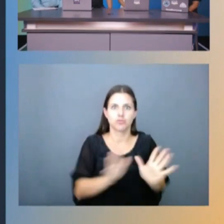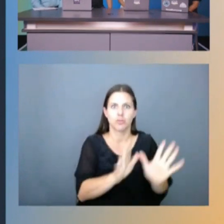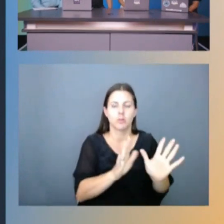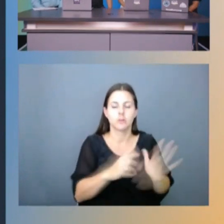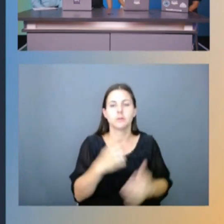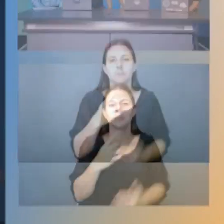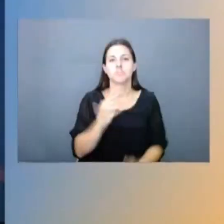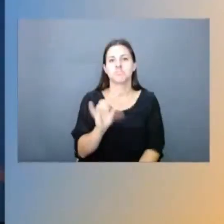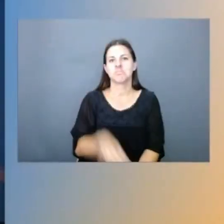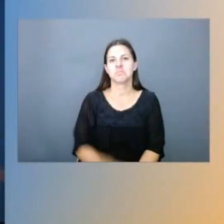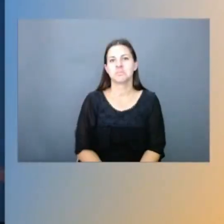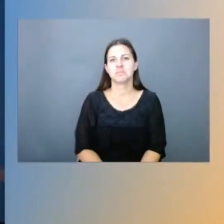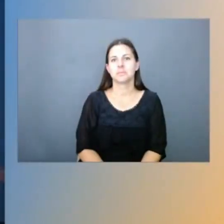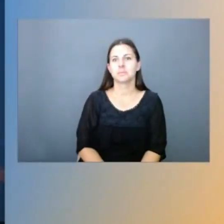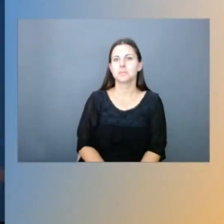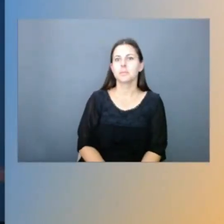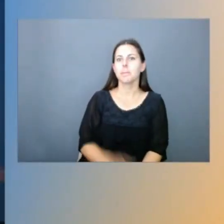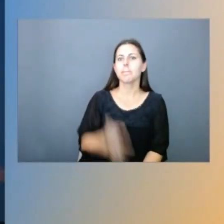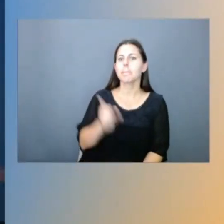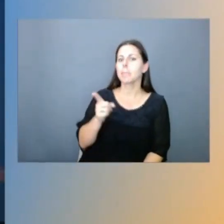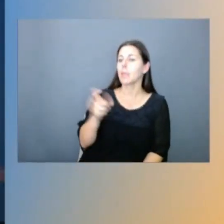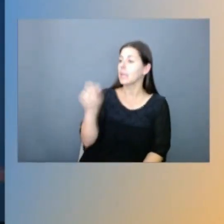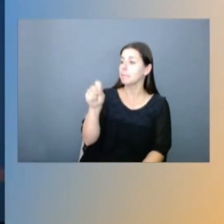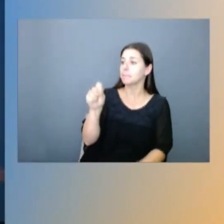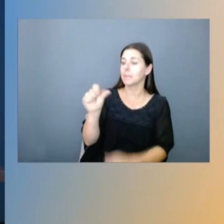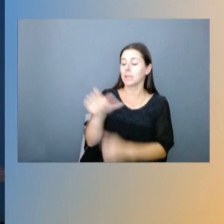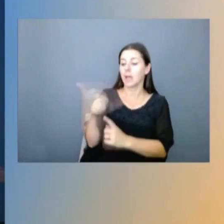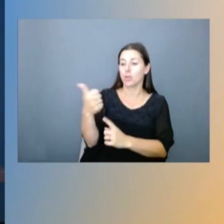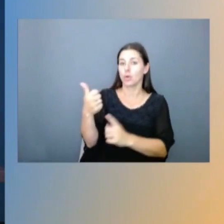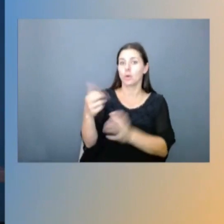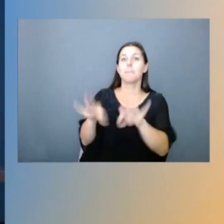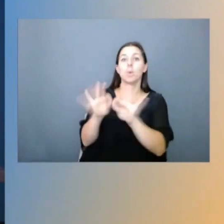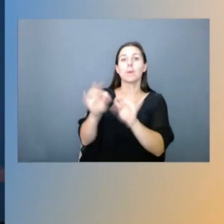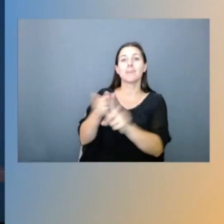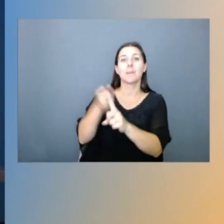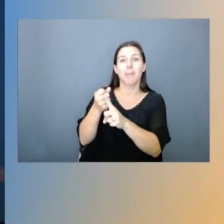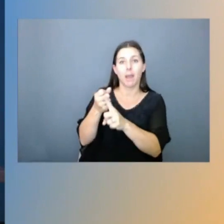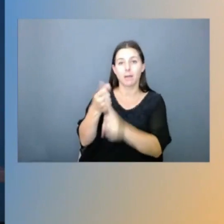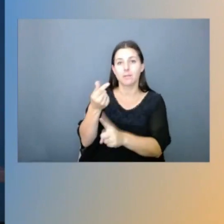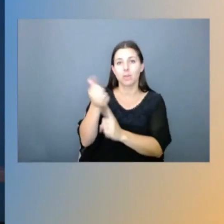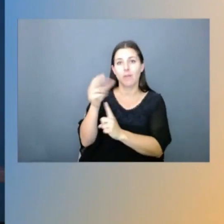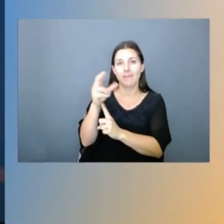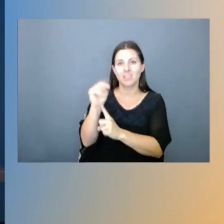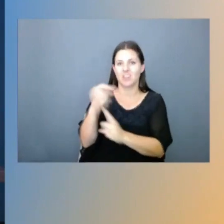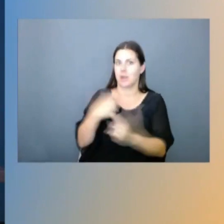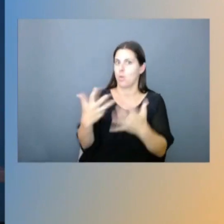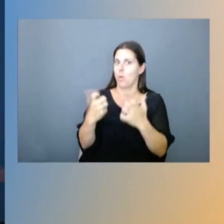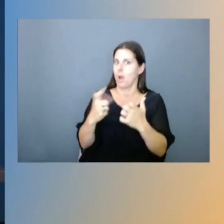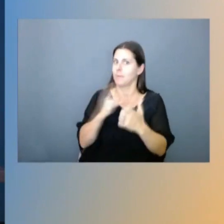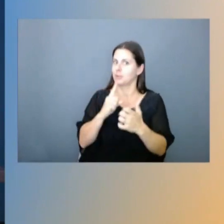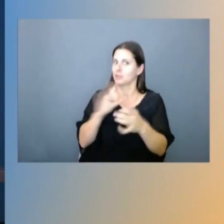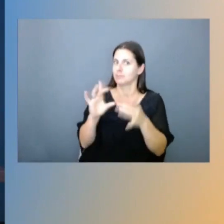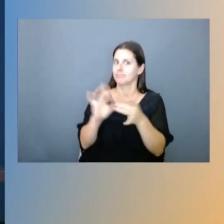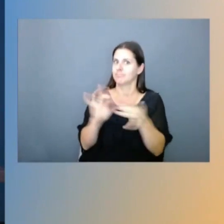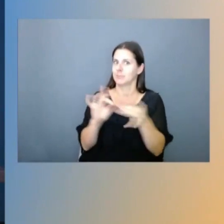Yeah, there's another kind of important and impactful aspect of Graviton that I wanna make sure we talk about, which is its energy efficiency,